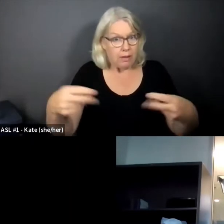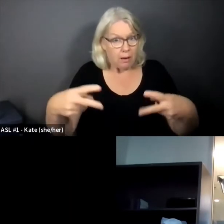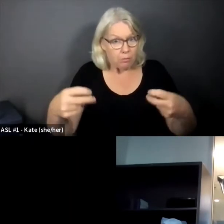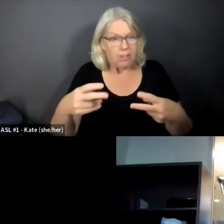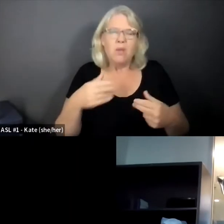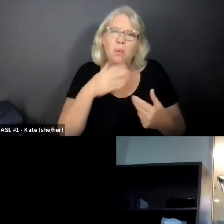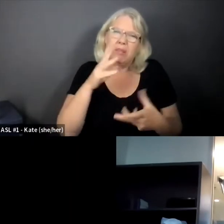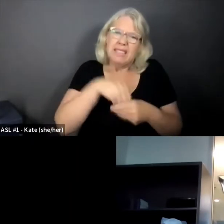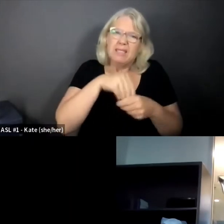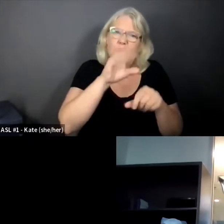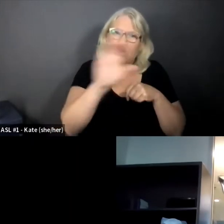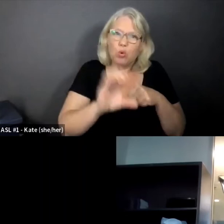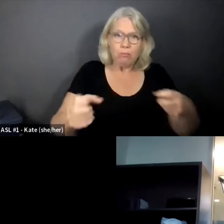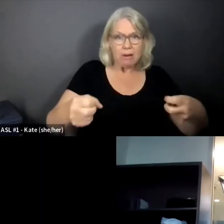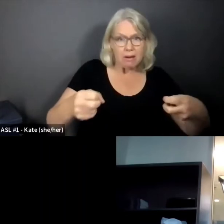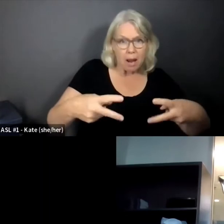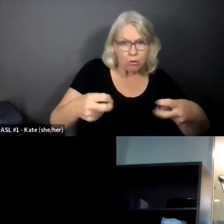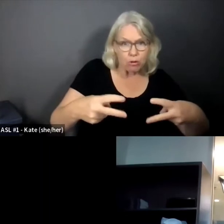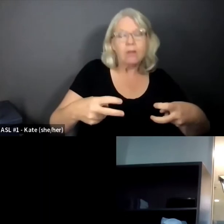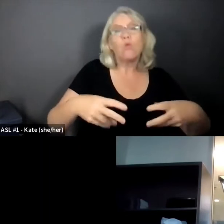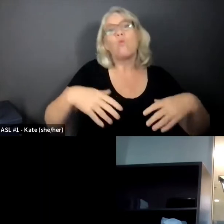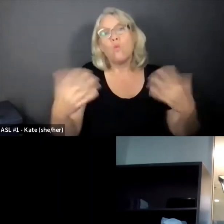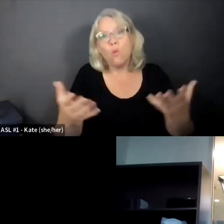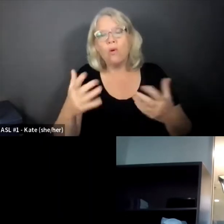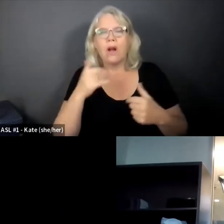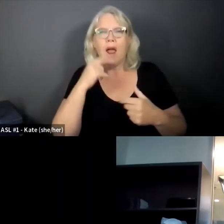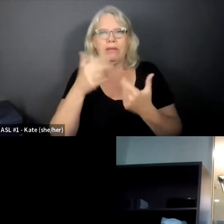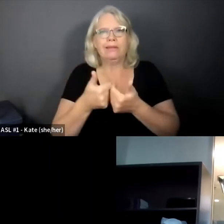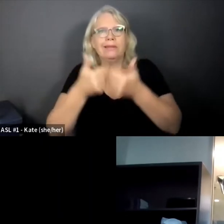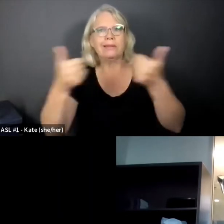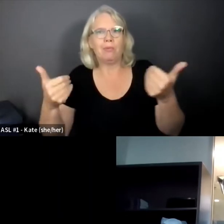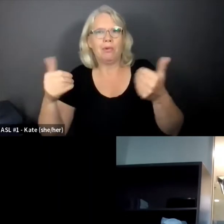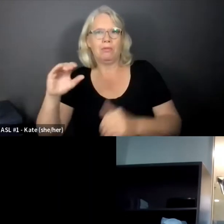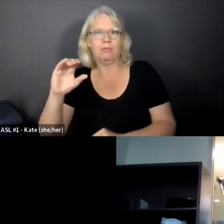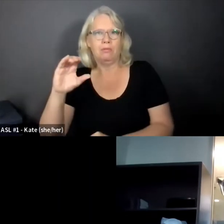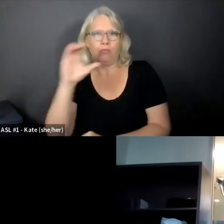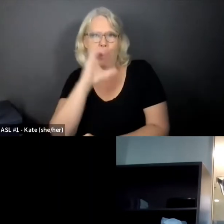TO ENABLE CAPTIONING IN ZOOM, SELECT THE CC ICON.